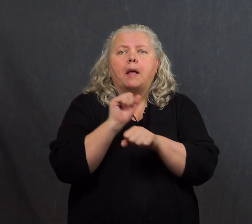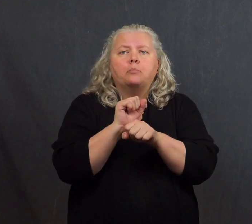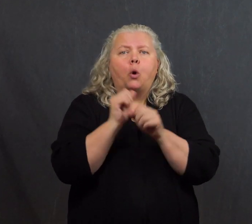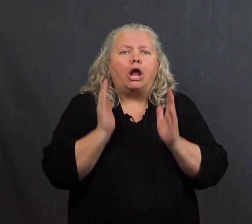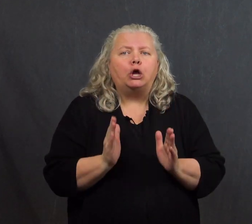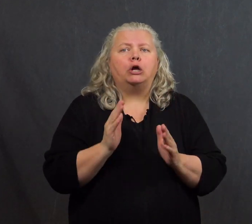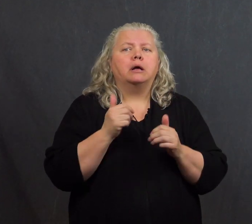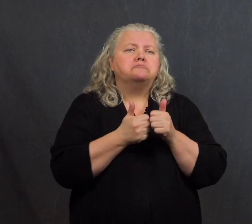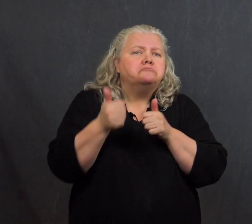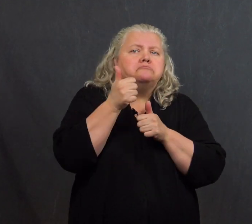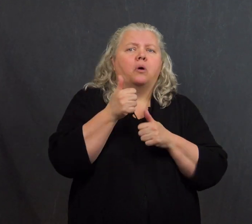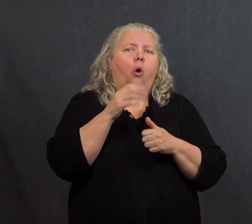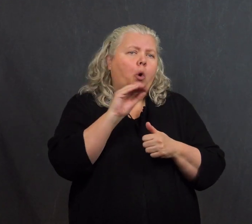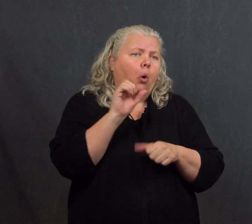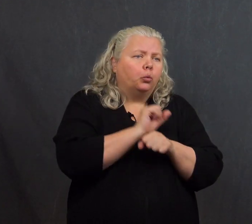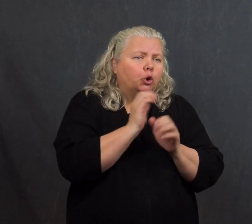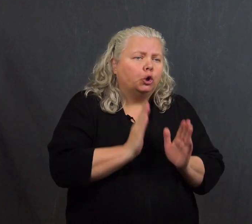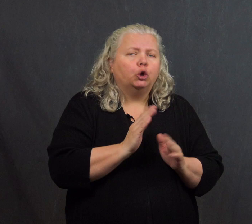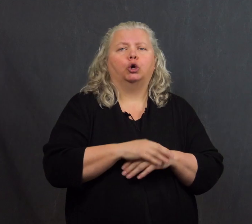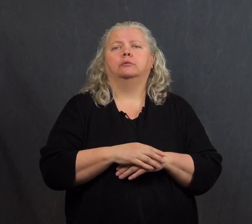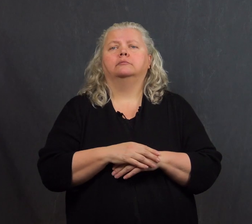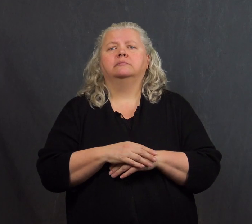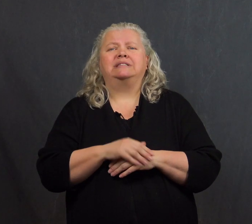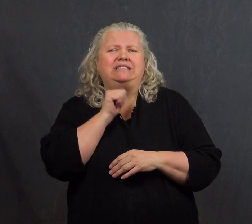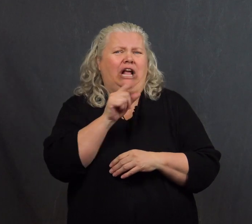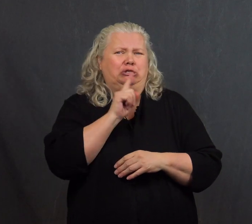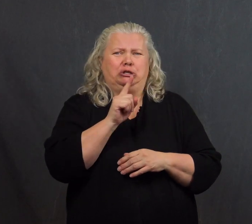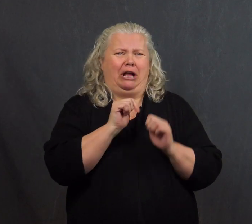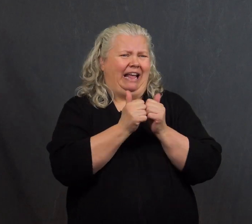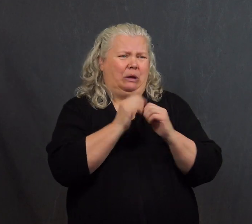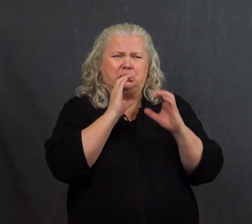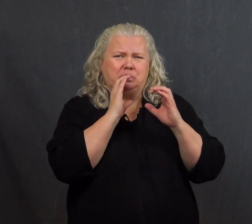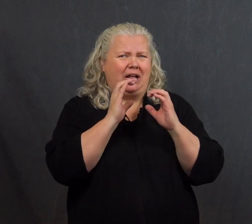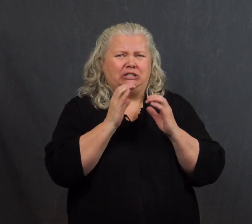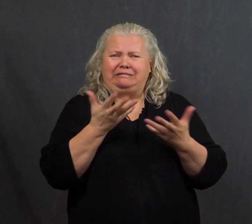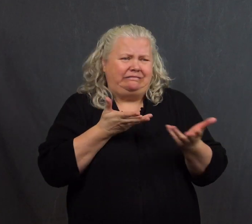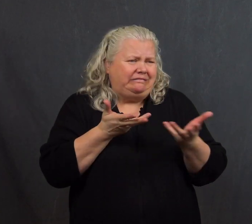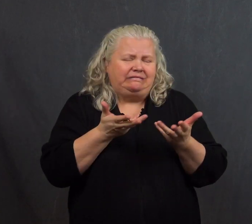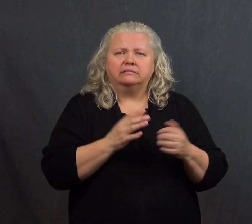they may work with employers and coworkers who are not sure how to communicate with them.